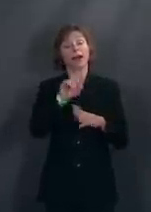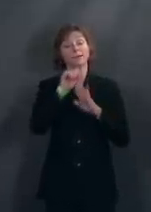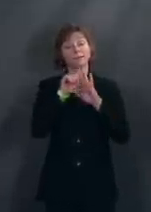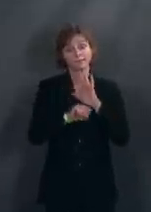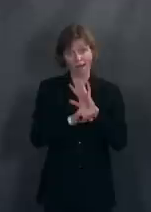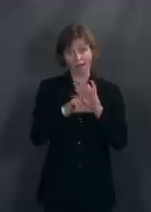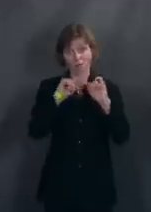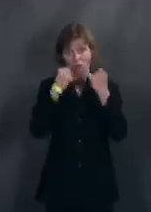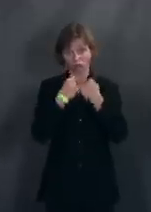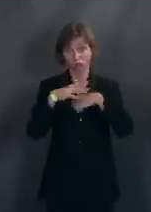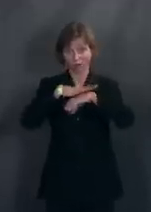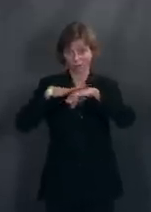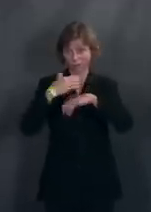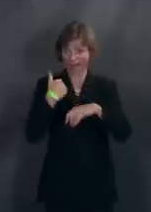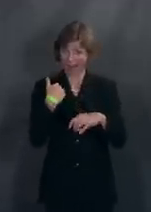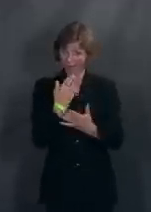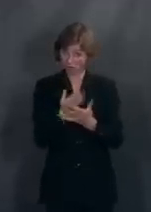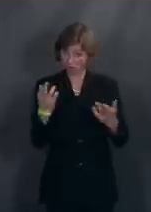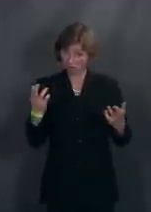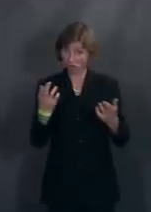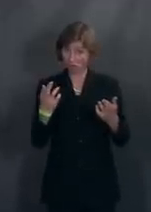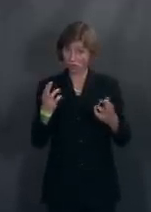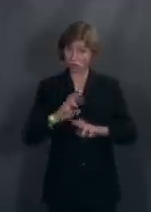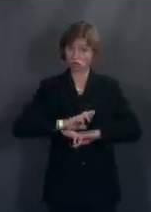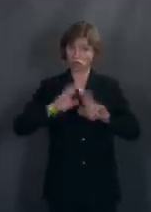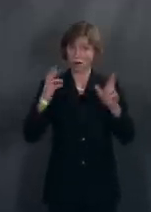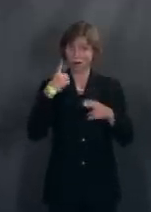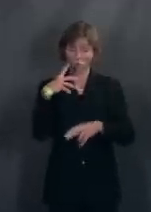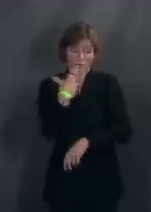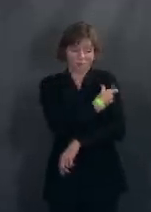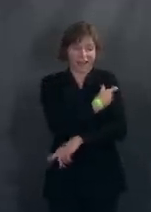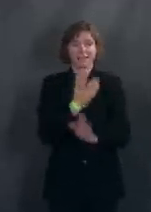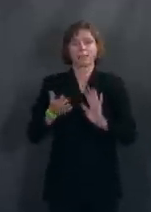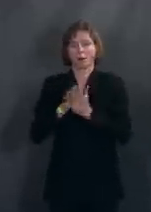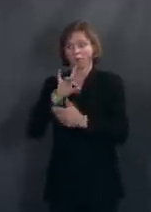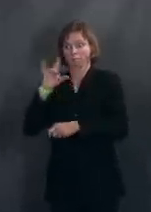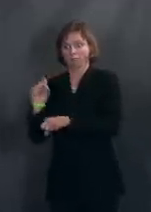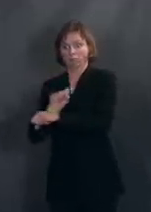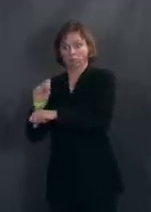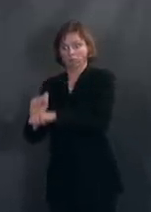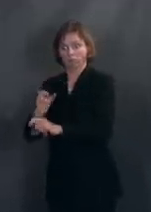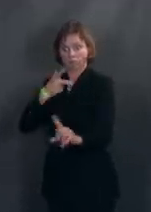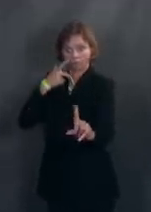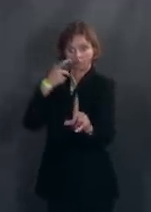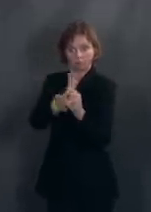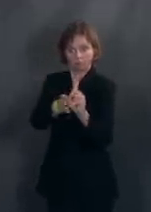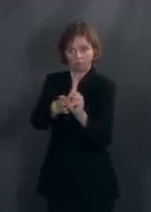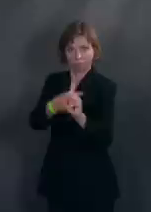to turn vaccines into vaccinations. That's why at the direction of President Biden,